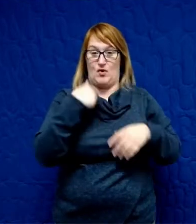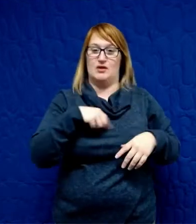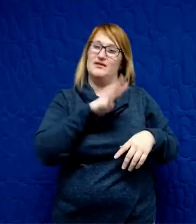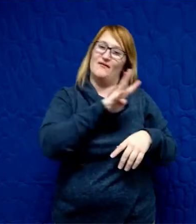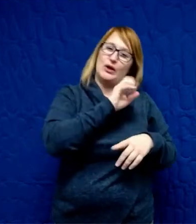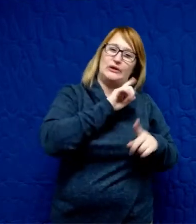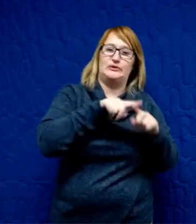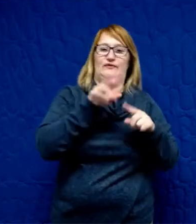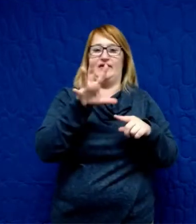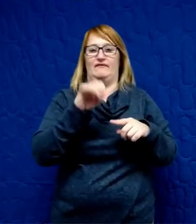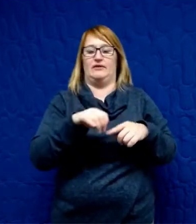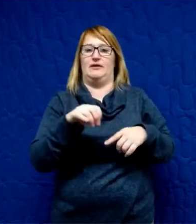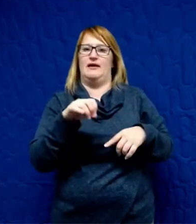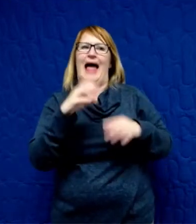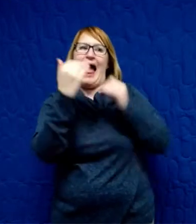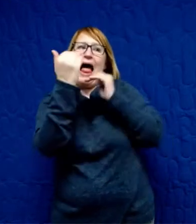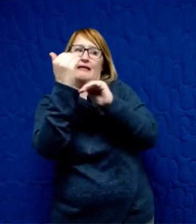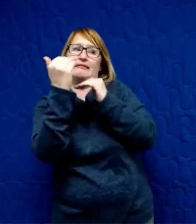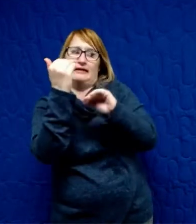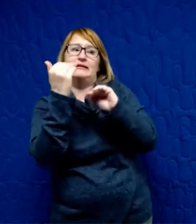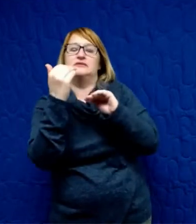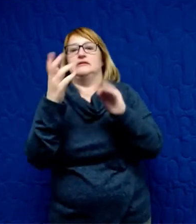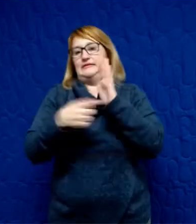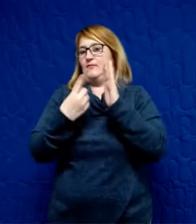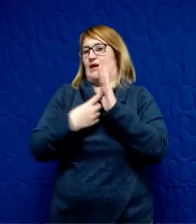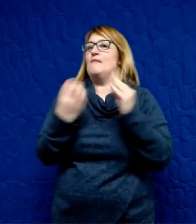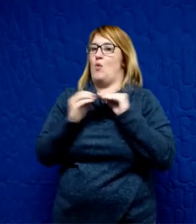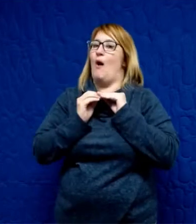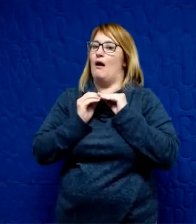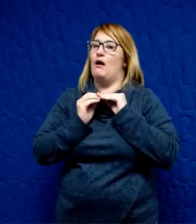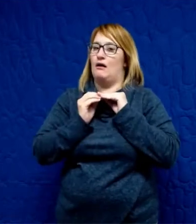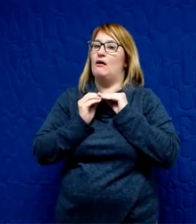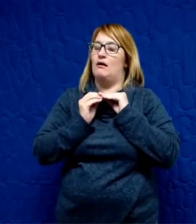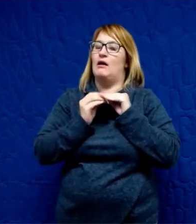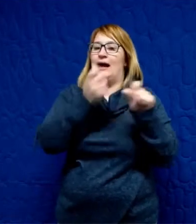to 50? At least. Okay sometimes more than that so each proposal